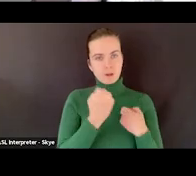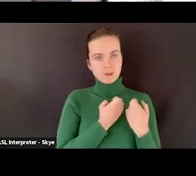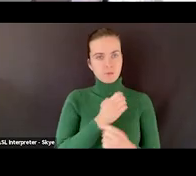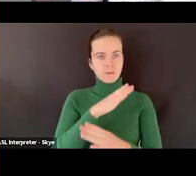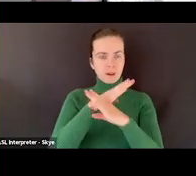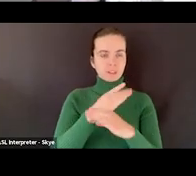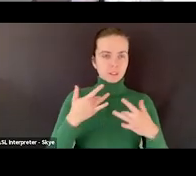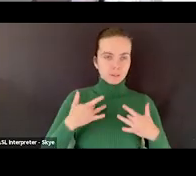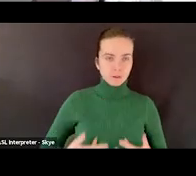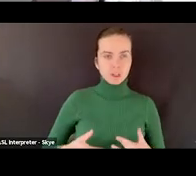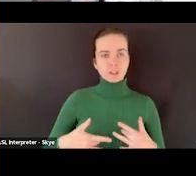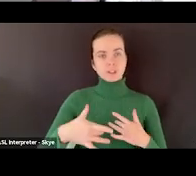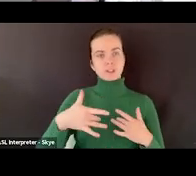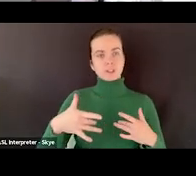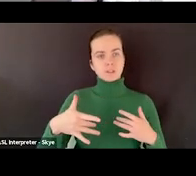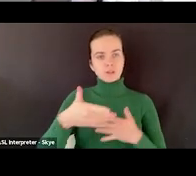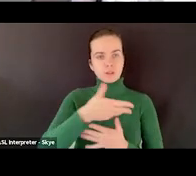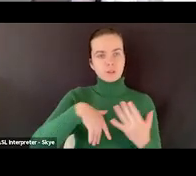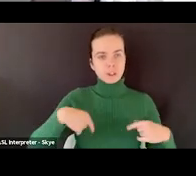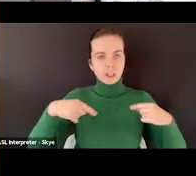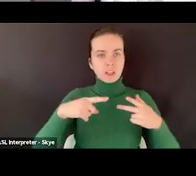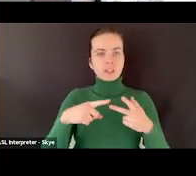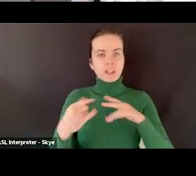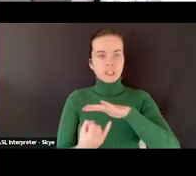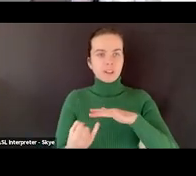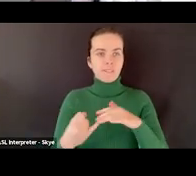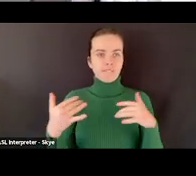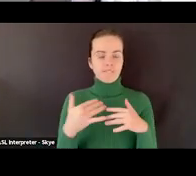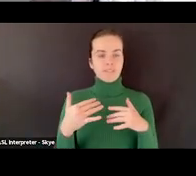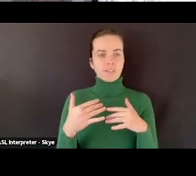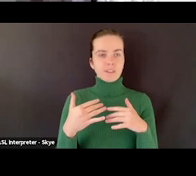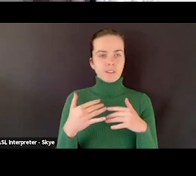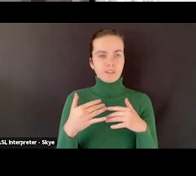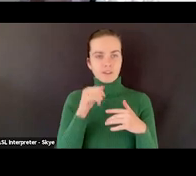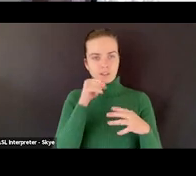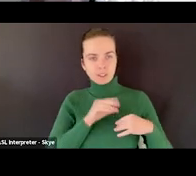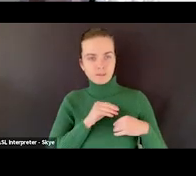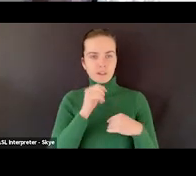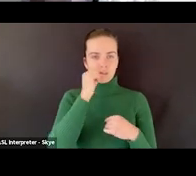like depression, social anxiety, isolation, fear of rejection, and being misunderstood, was one